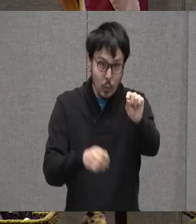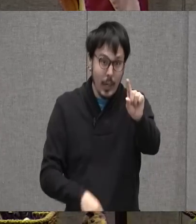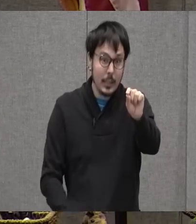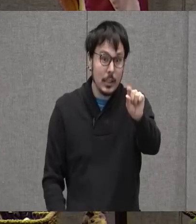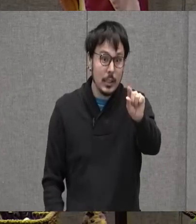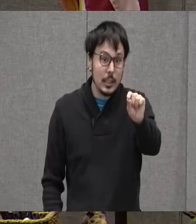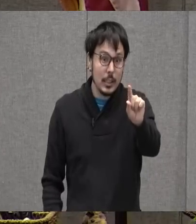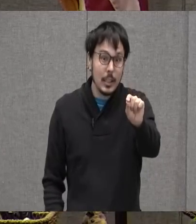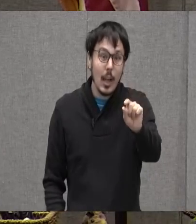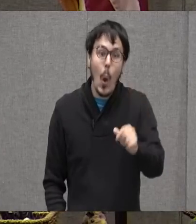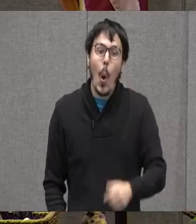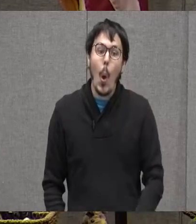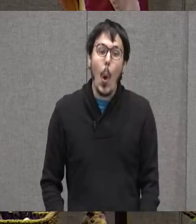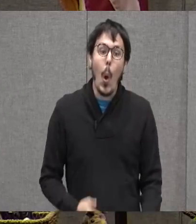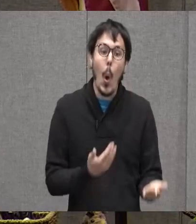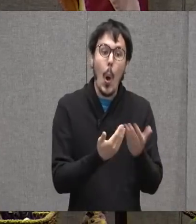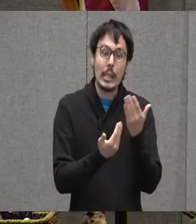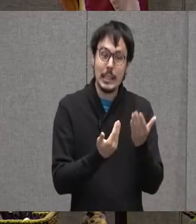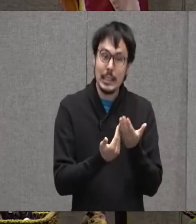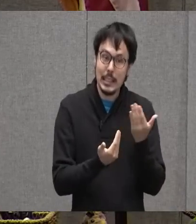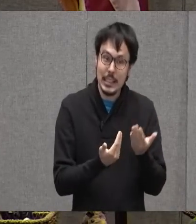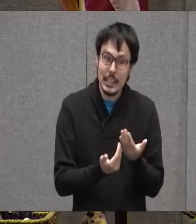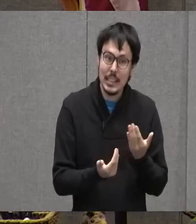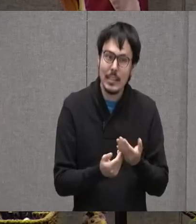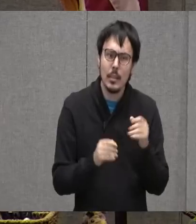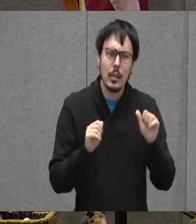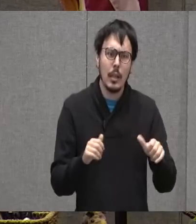That was an easy one. Should we get a little bit harder?